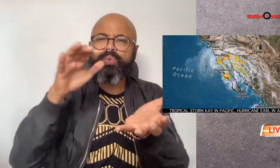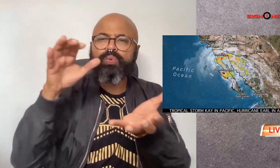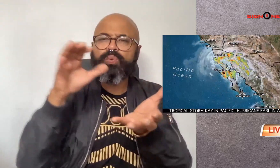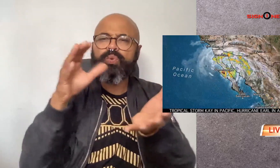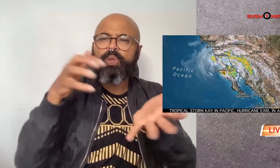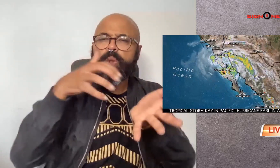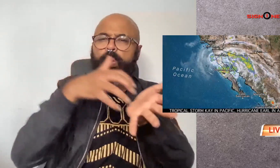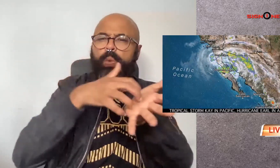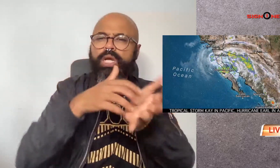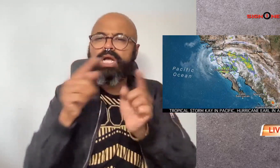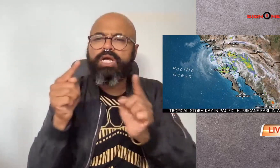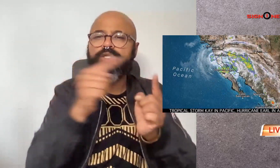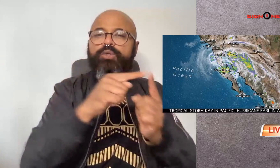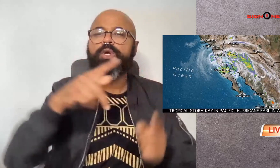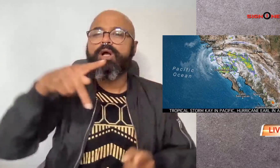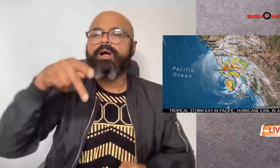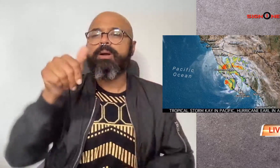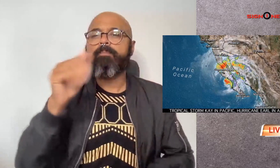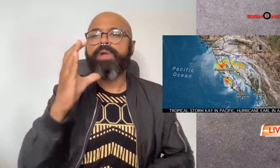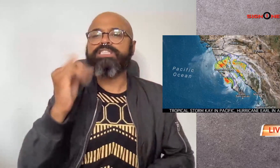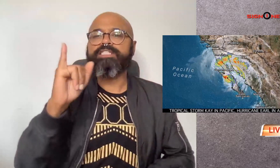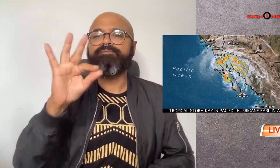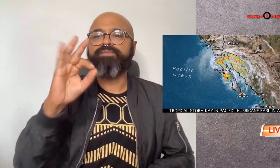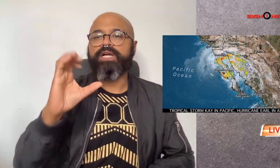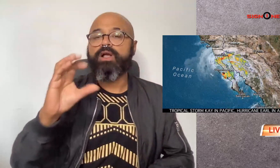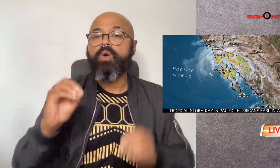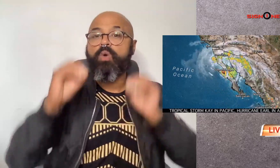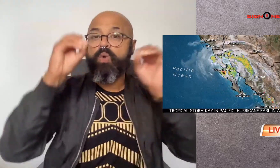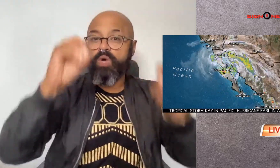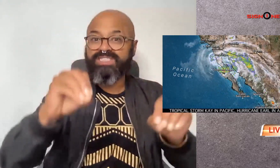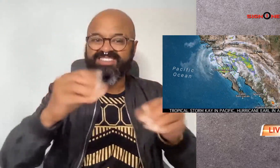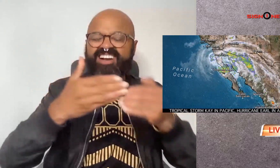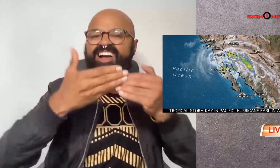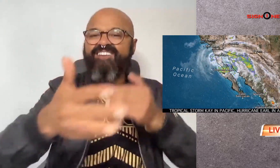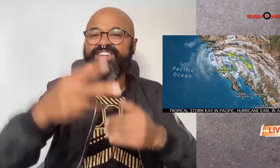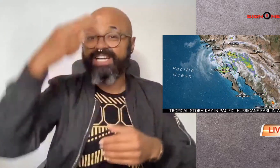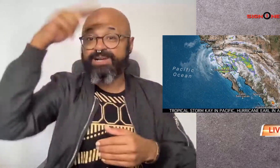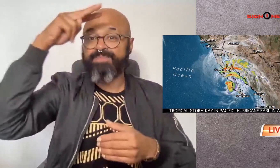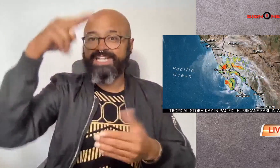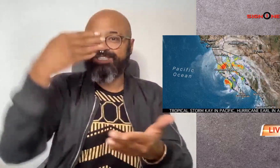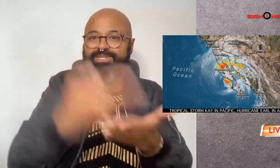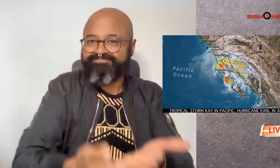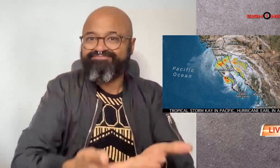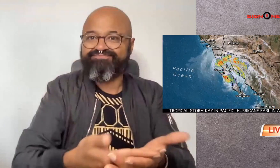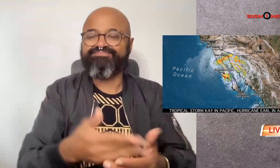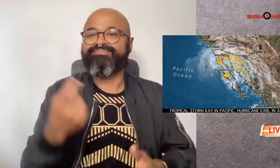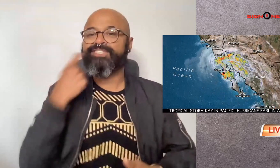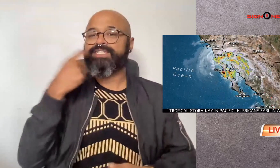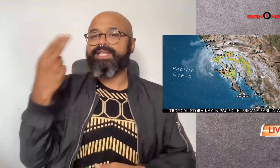hurricane Kay has weakened to a tropical storm in the Pacific Ocean after landing